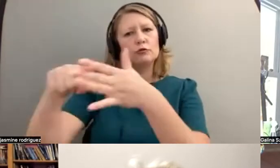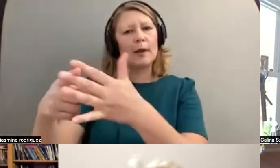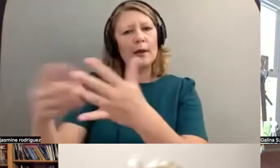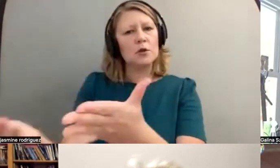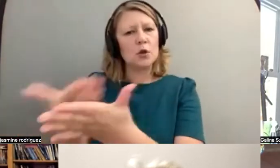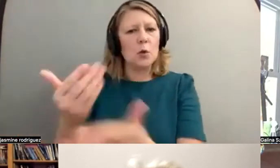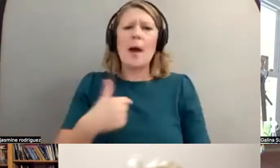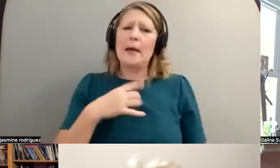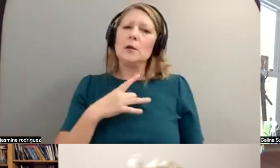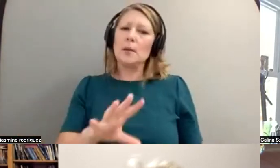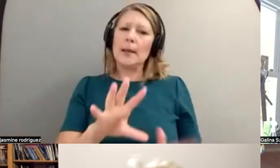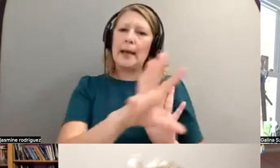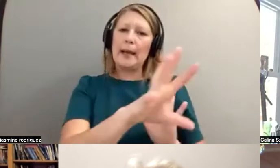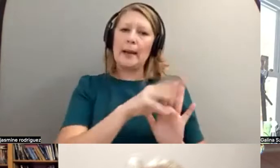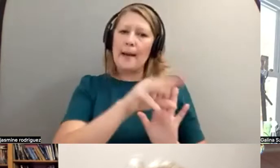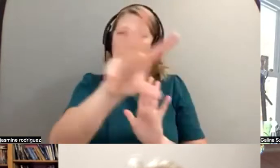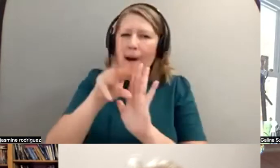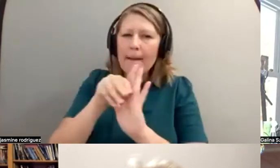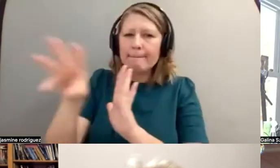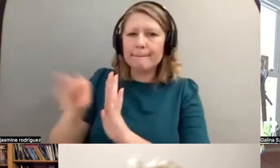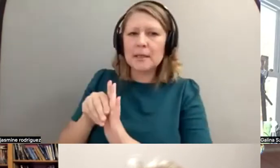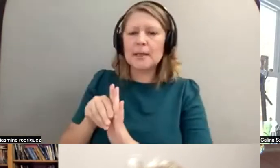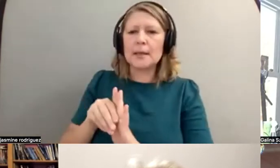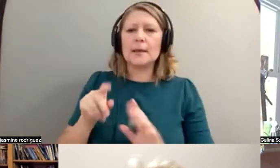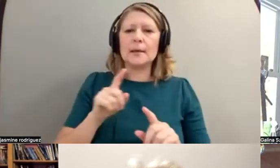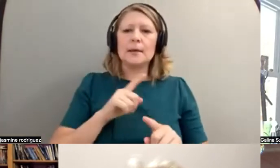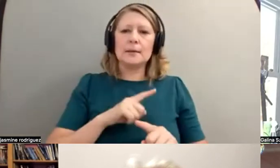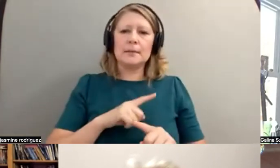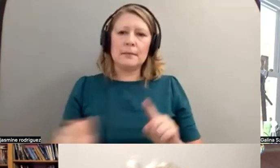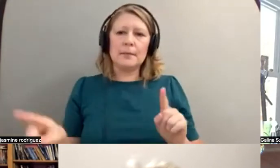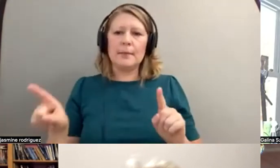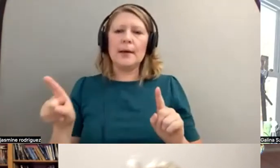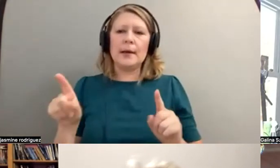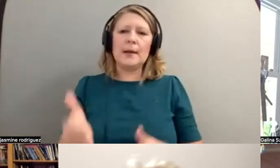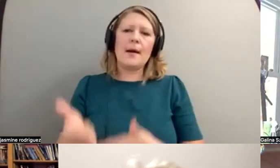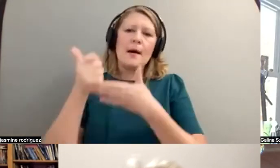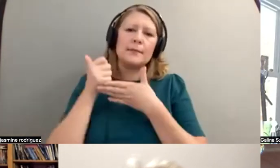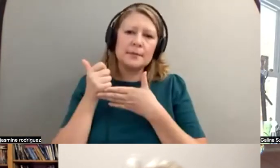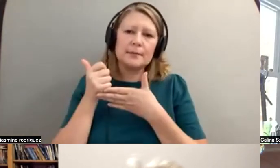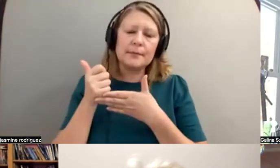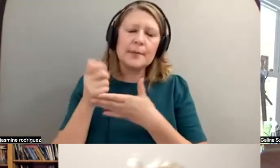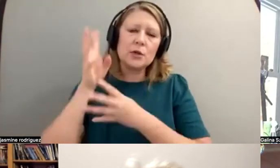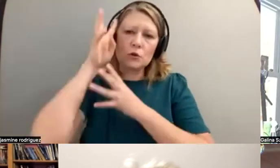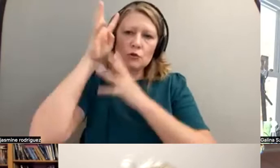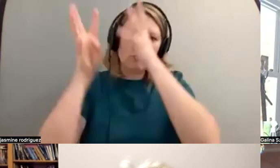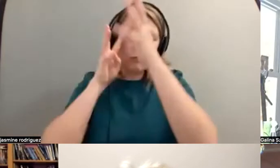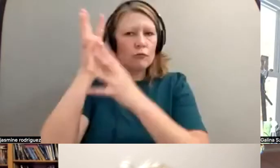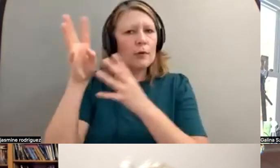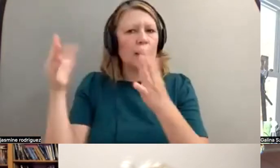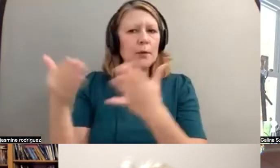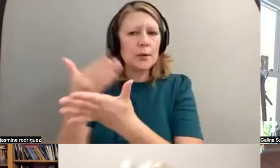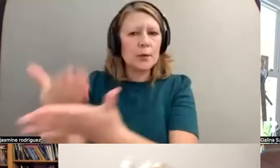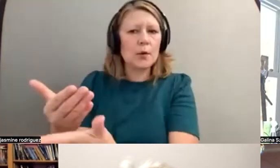of imagination, and of for relevance. Like if I hear a story, and pain is relevant,